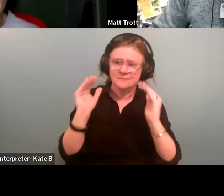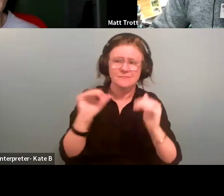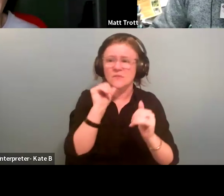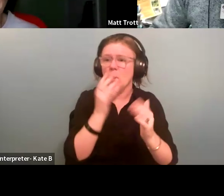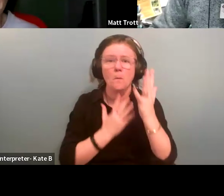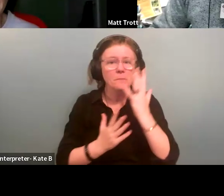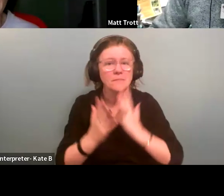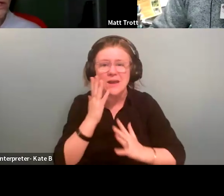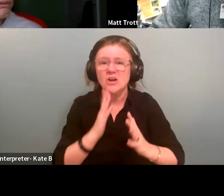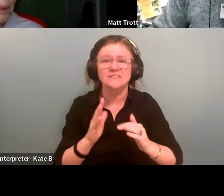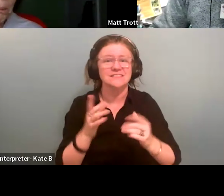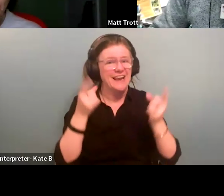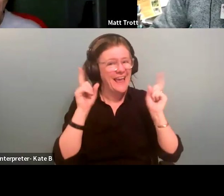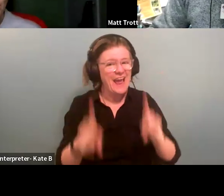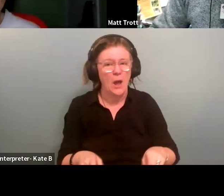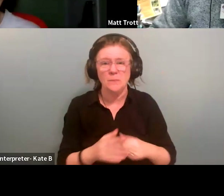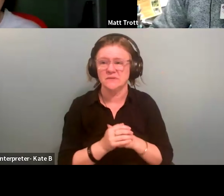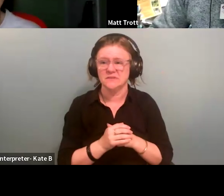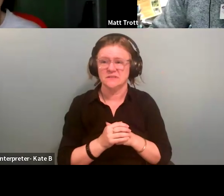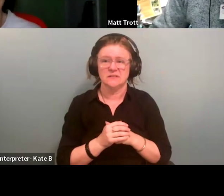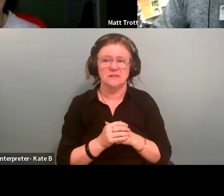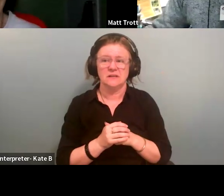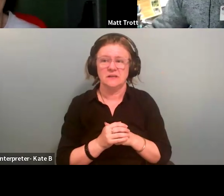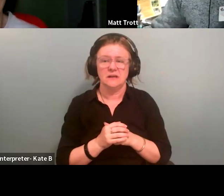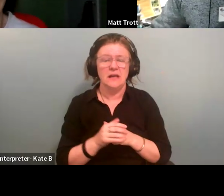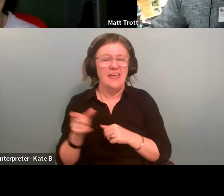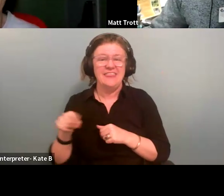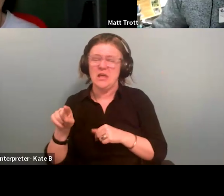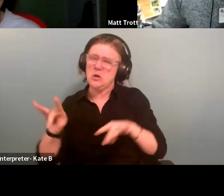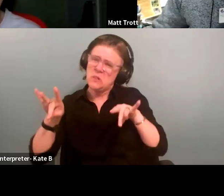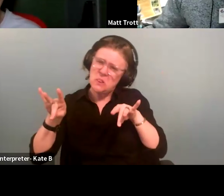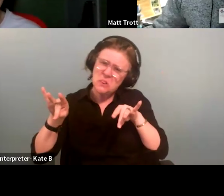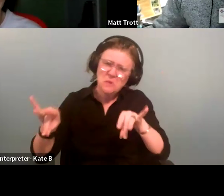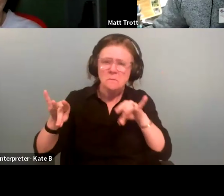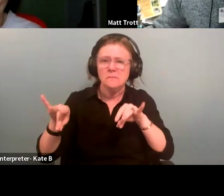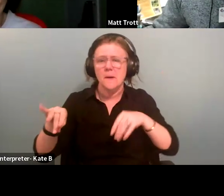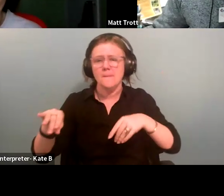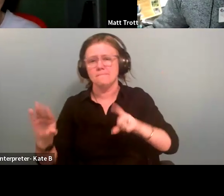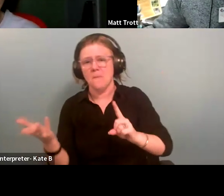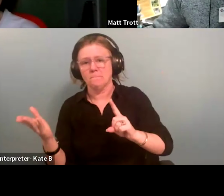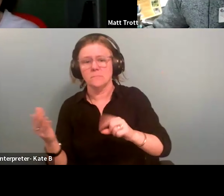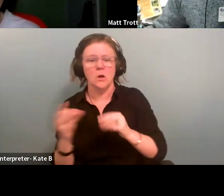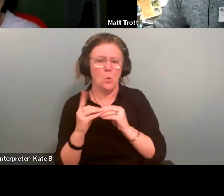These things happen. People are just very sly with the way that they're doing things. So there is one more question that I think,